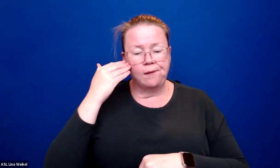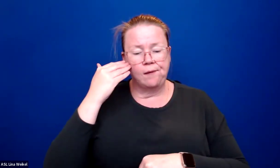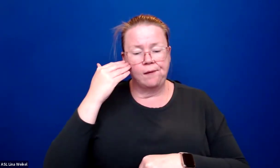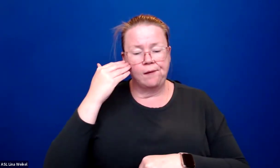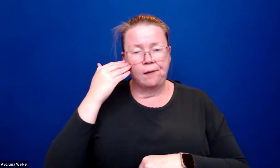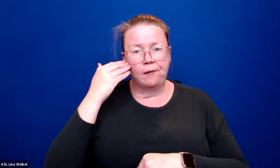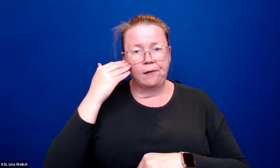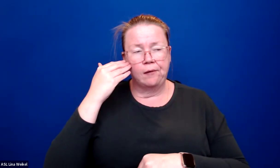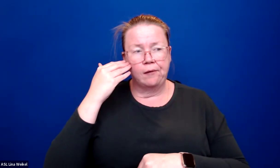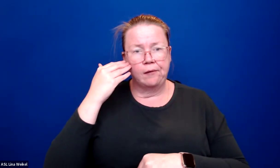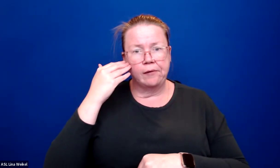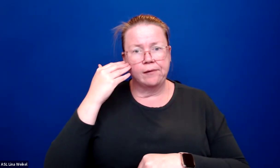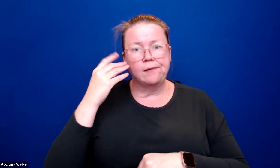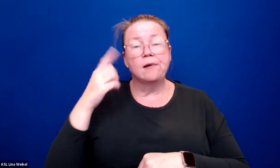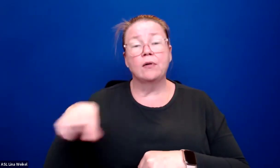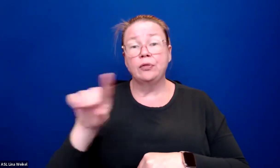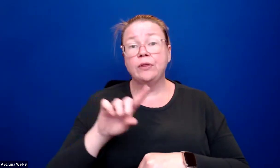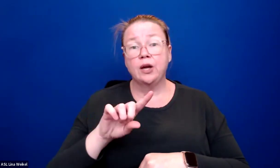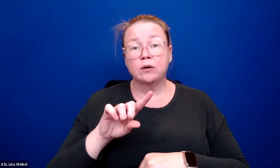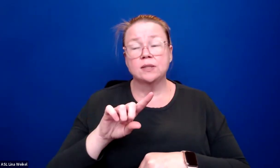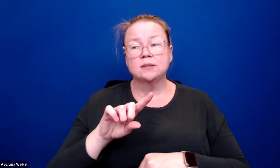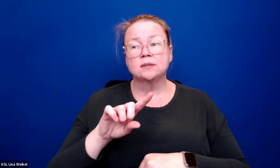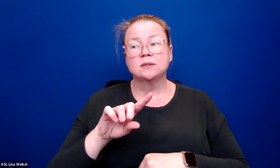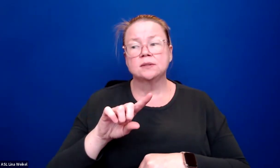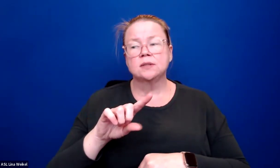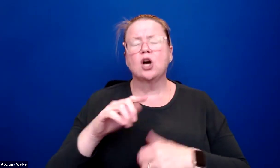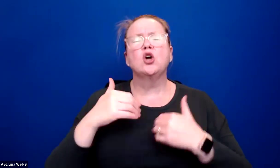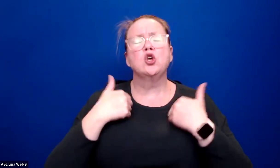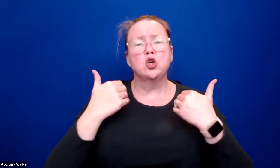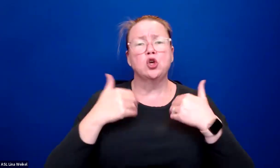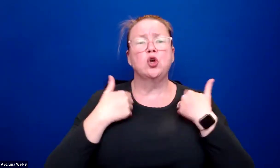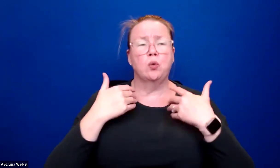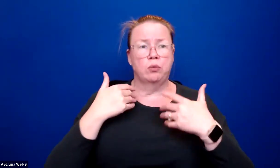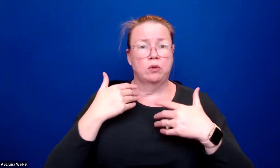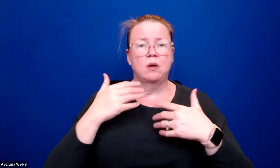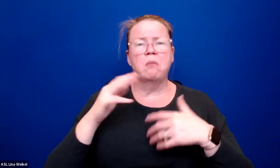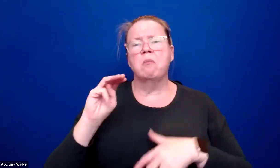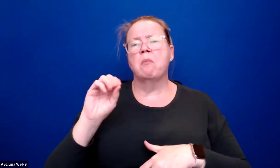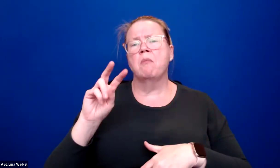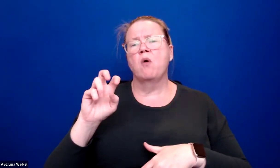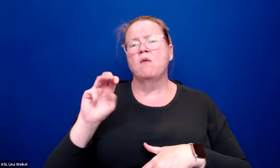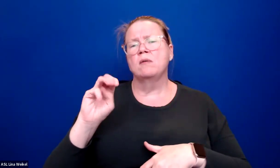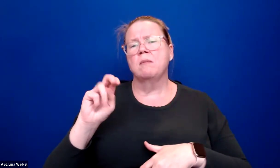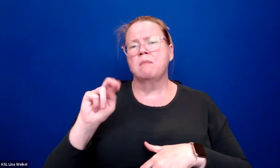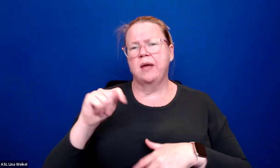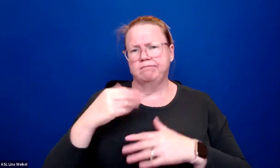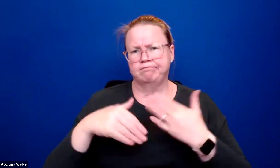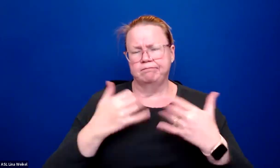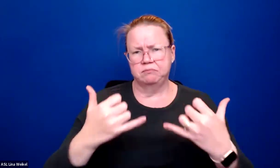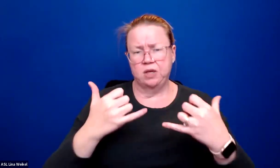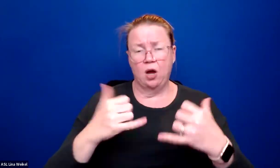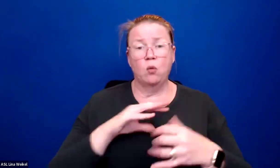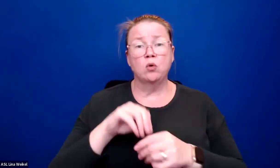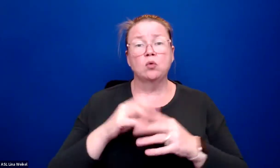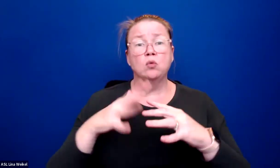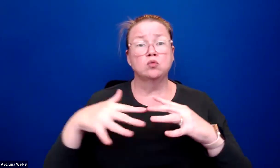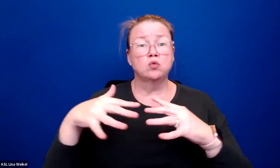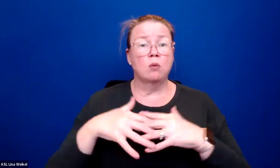Elissa w/ APRIL: there, you know, there, there is a move, a youth movement right now. You know, with tribal youth leaders.